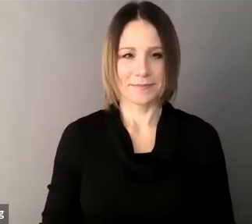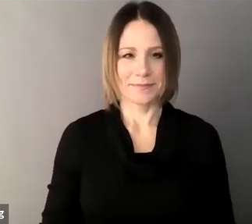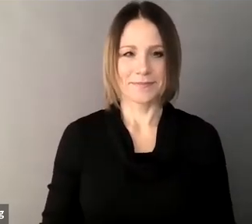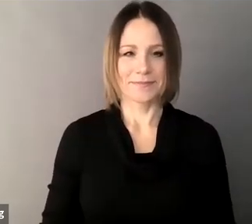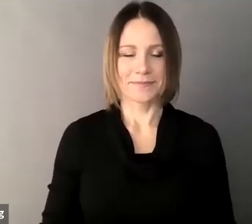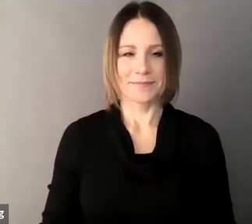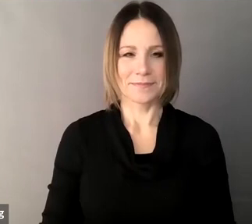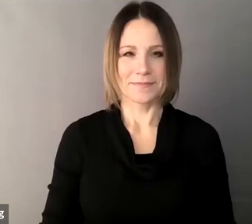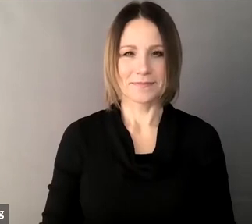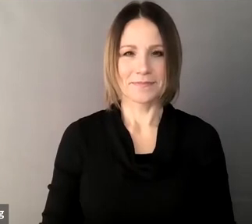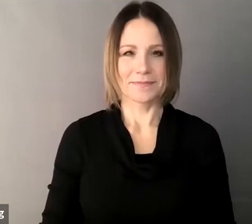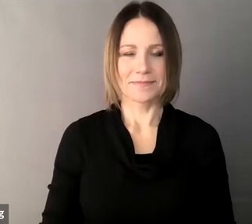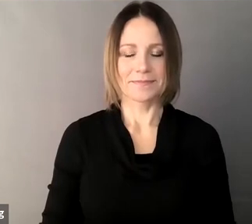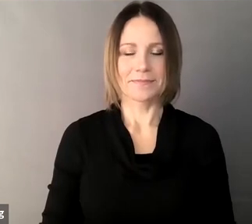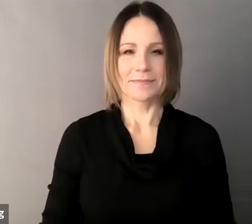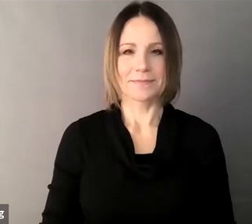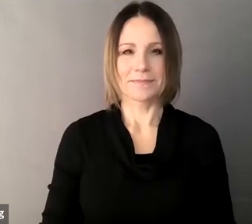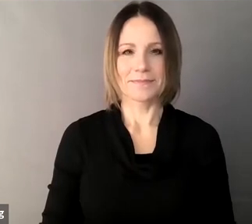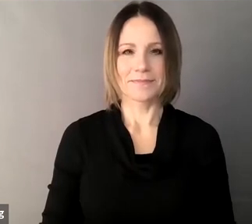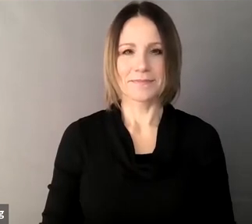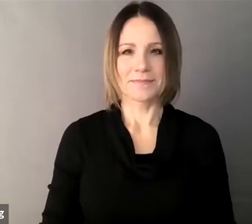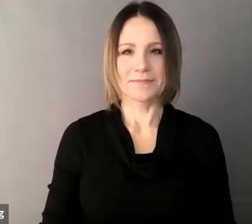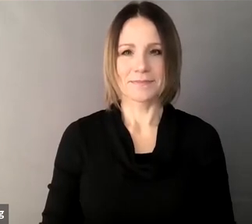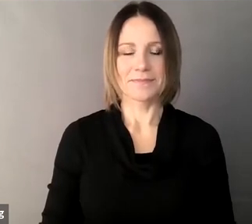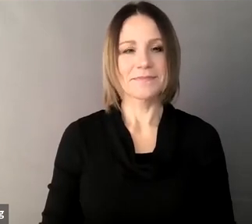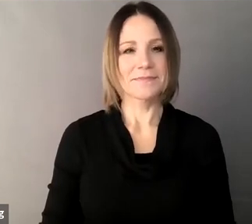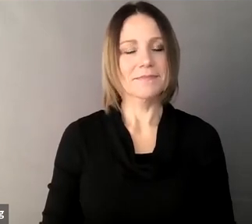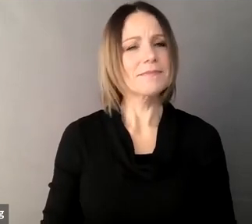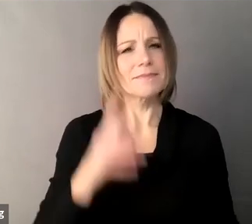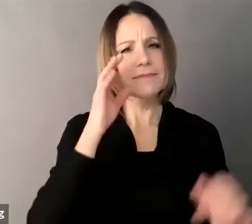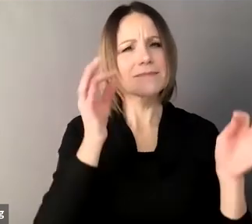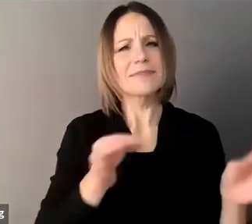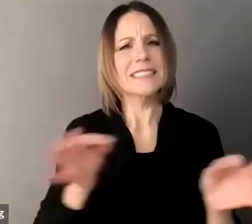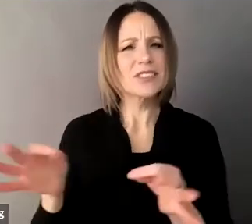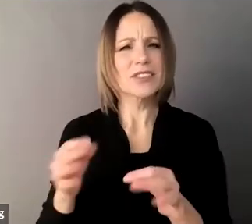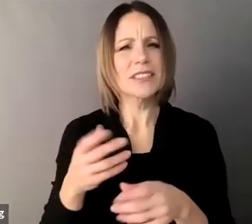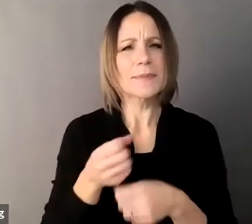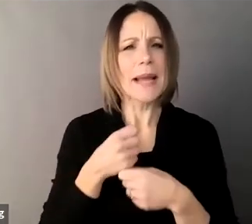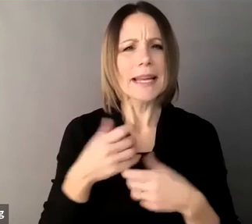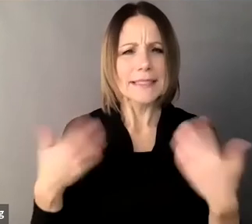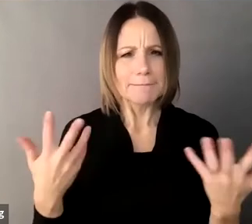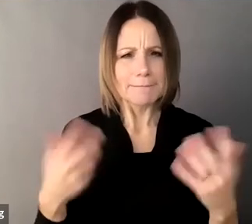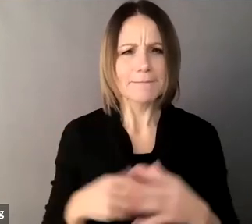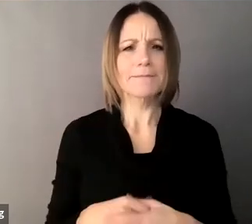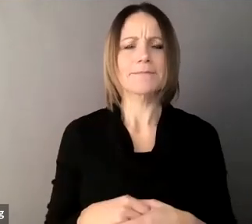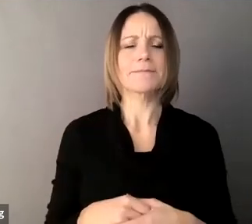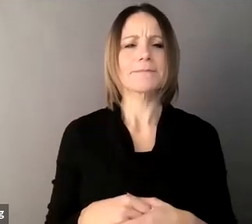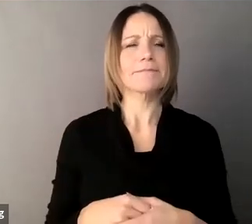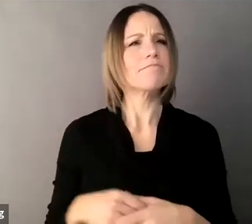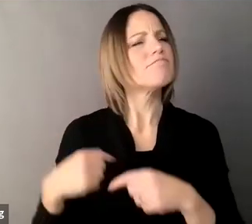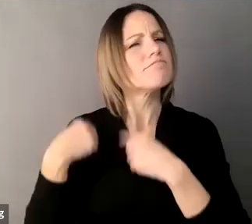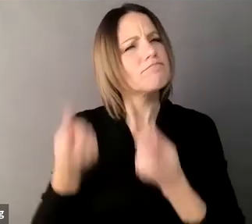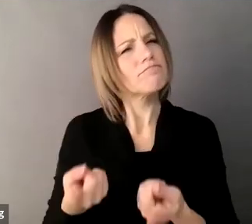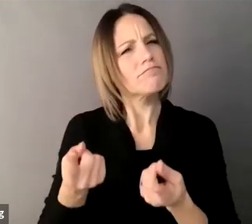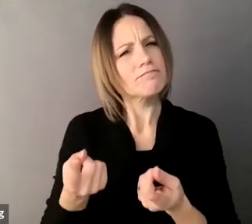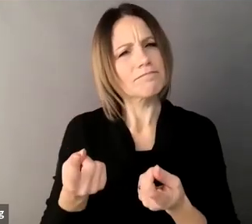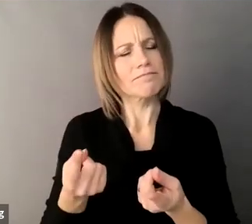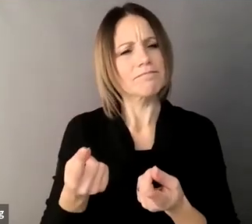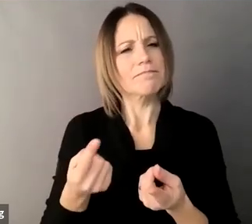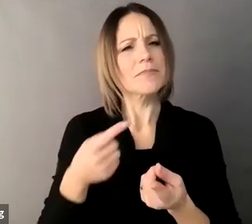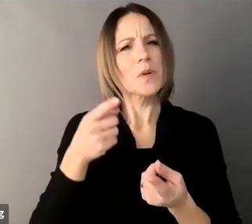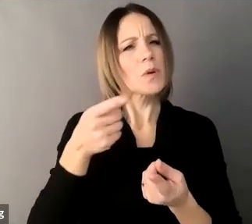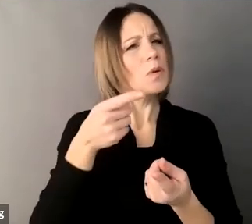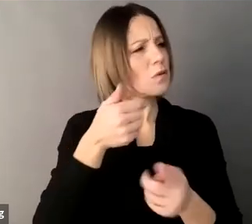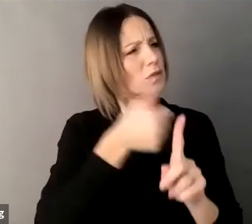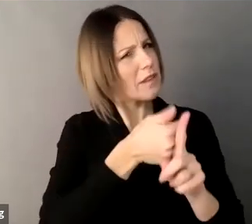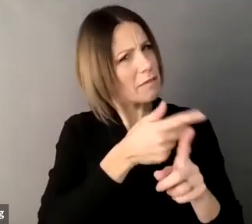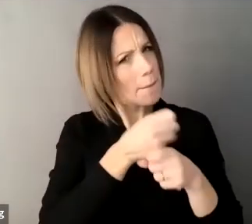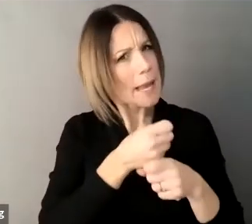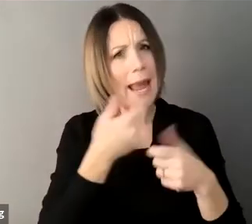your decision-making what big decisions have you made recently